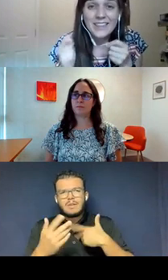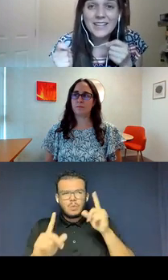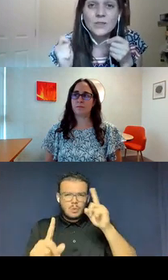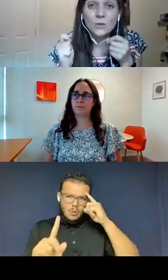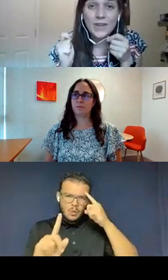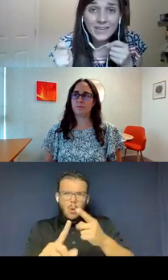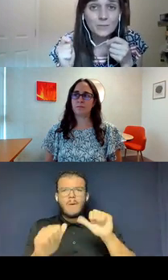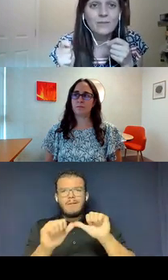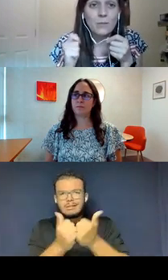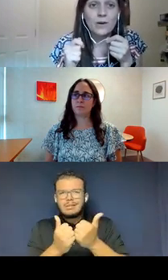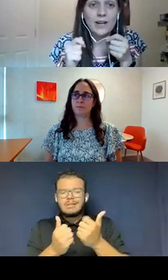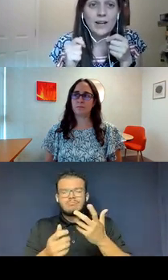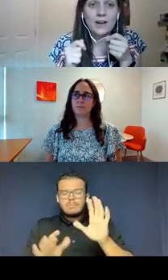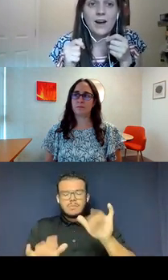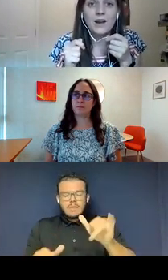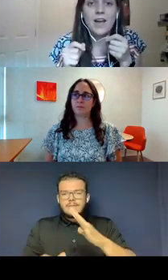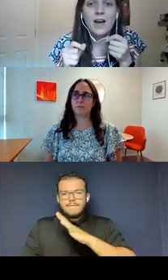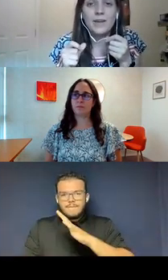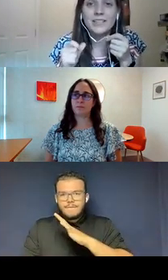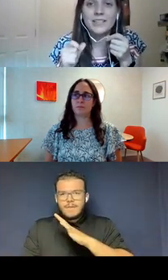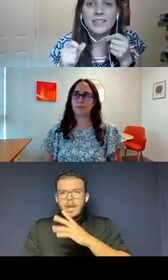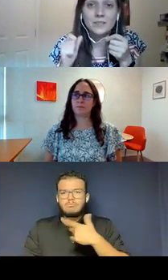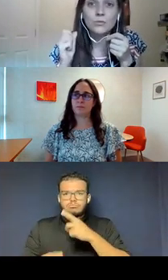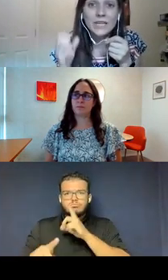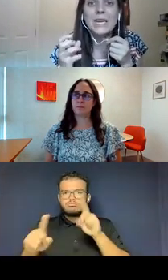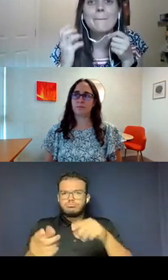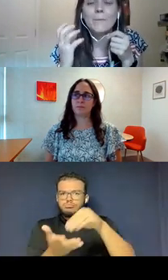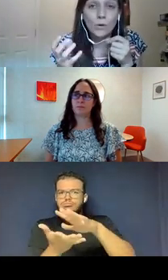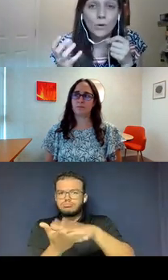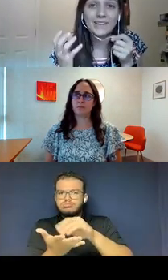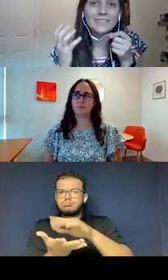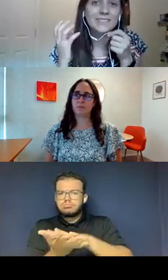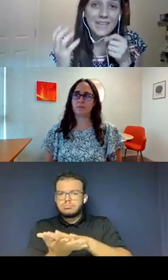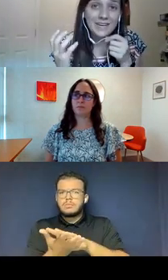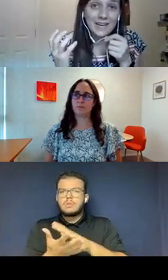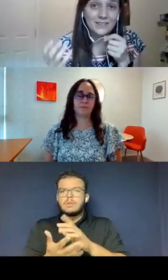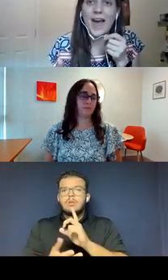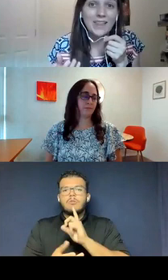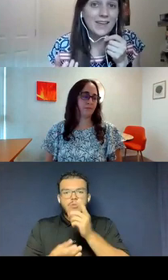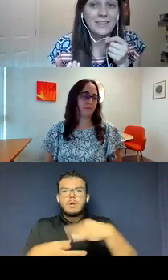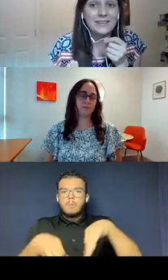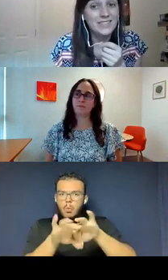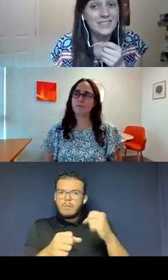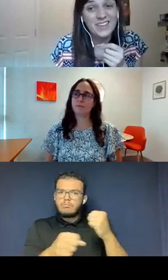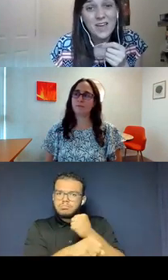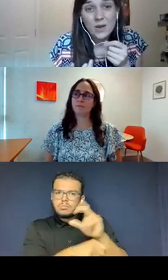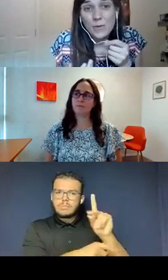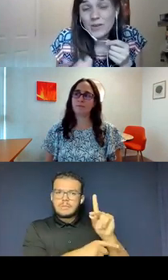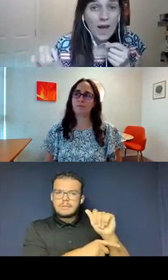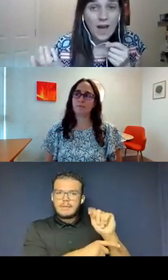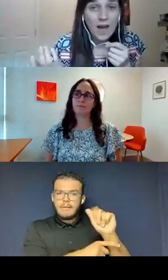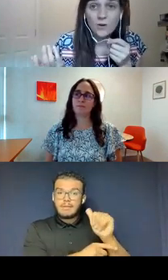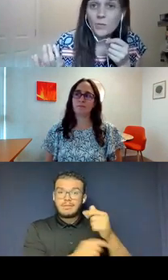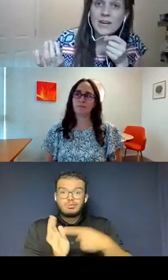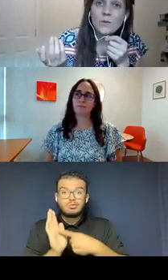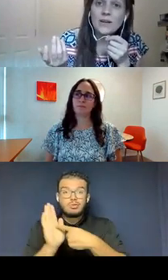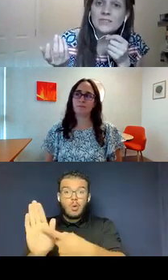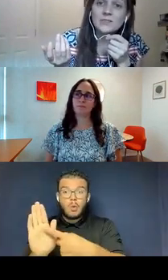And that's OK to be reporting on. It's some really important data to highlight things like when you have long waiting lists